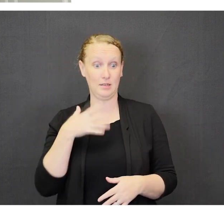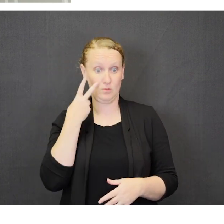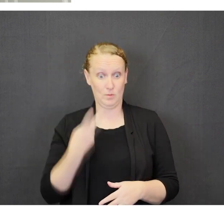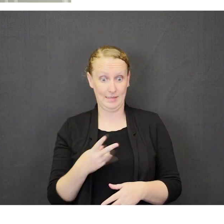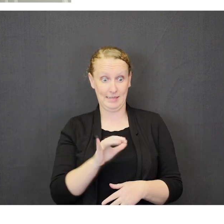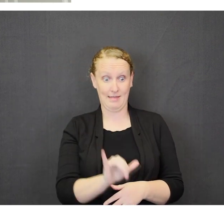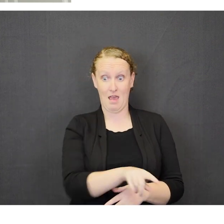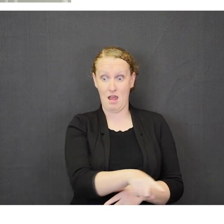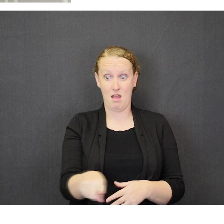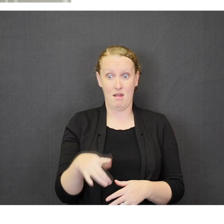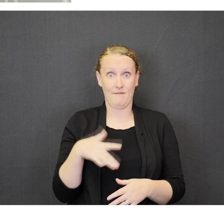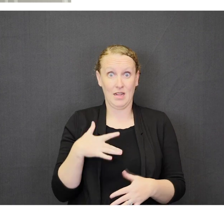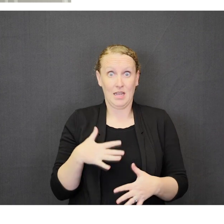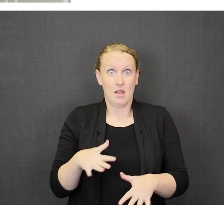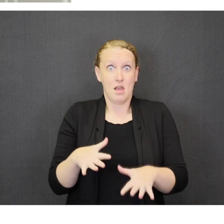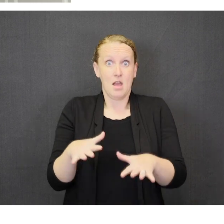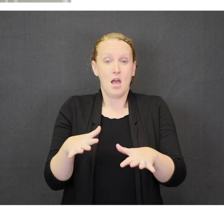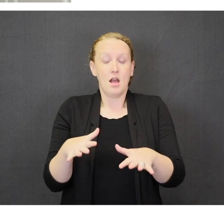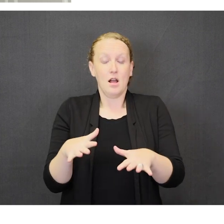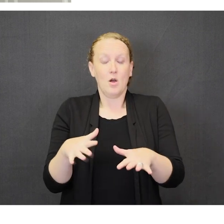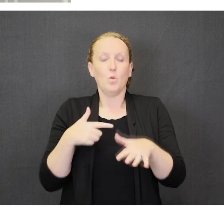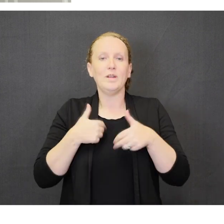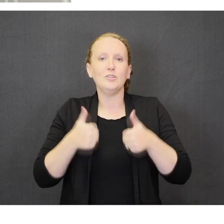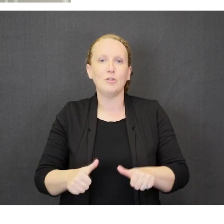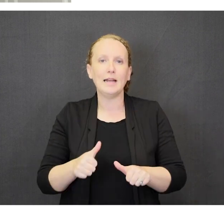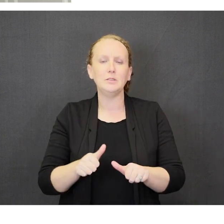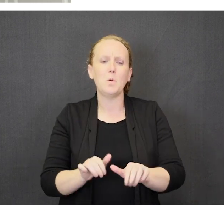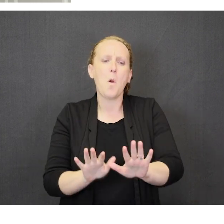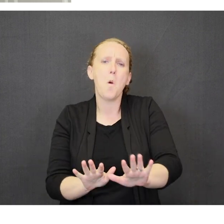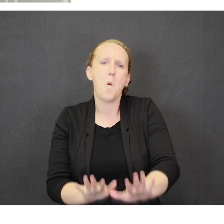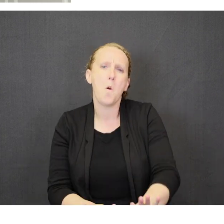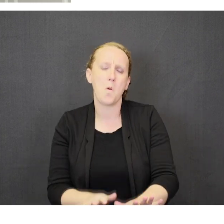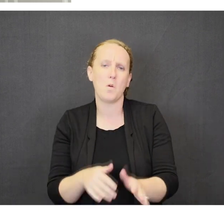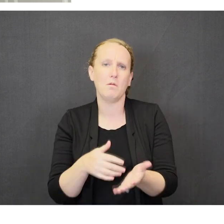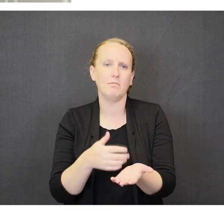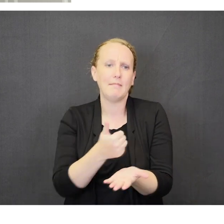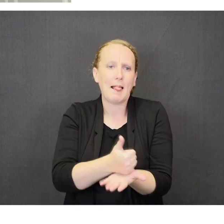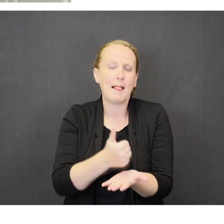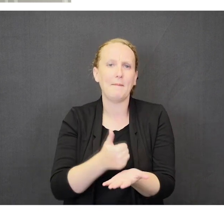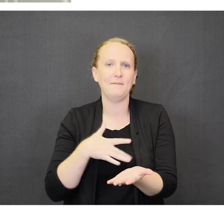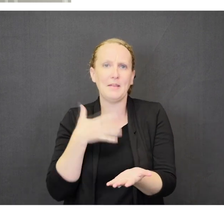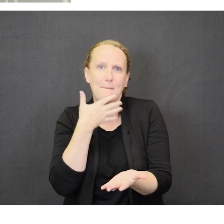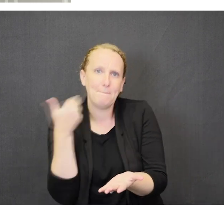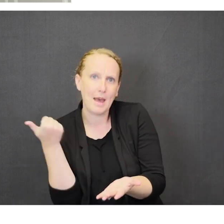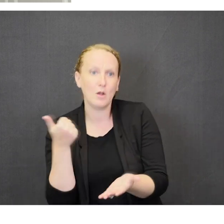try to make it okay and so maybe we say things like oh you're safe or you know